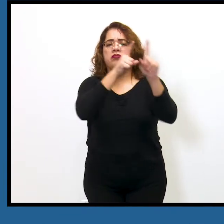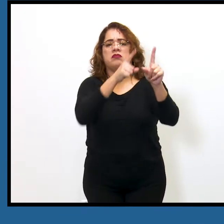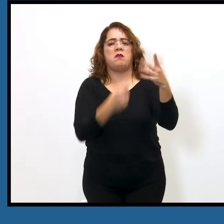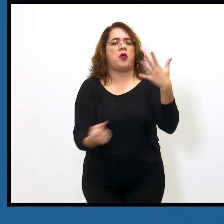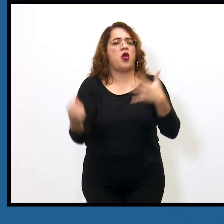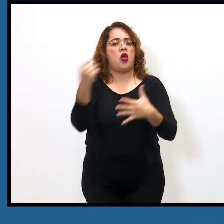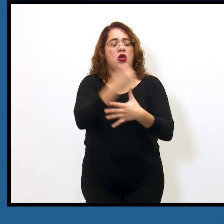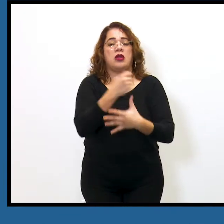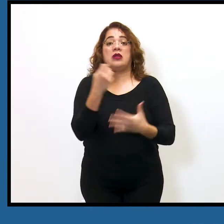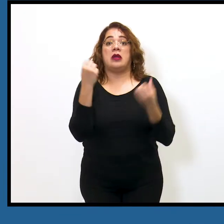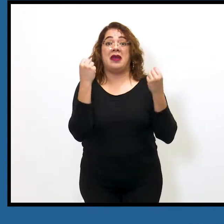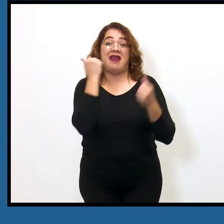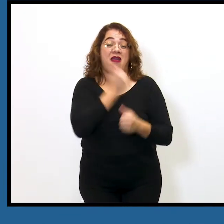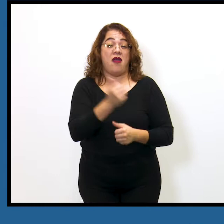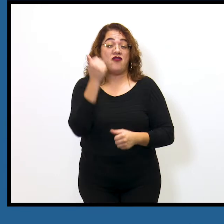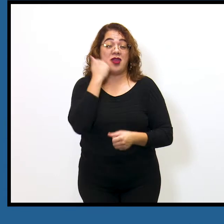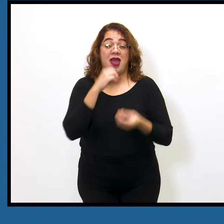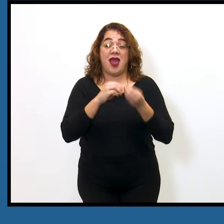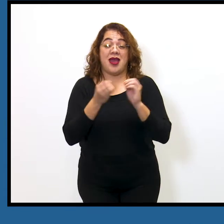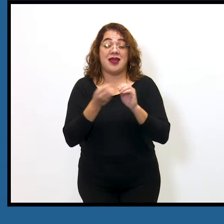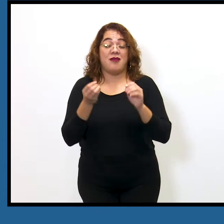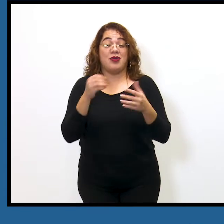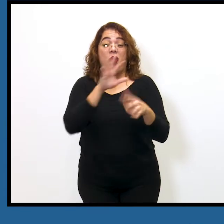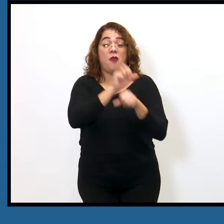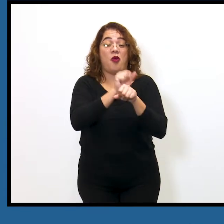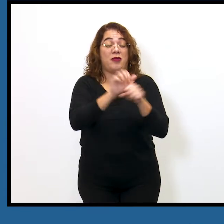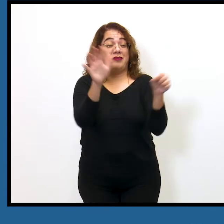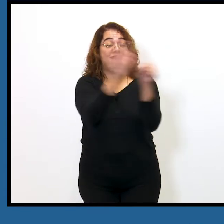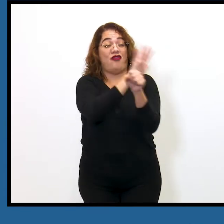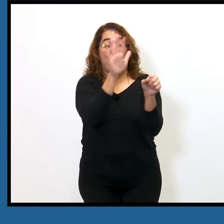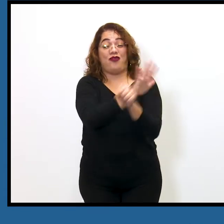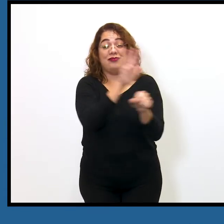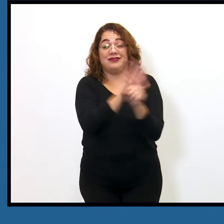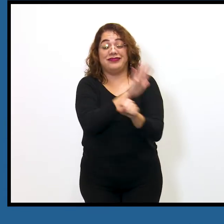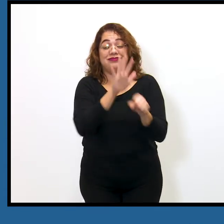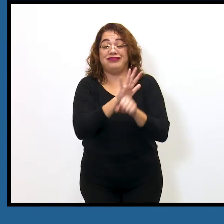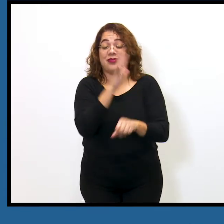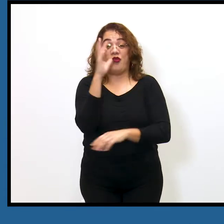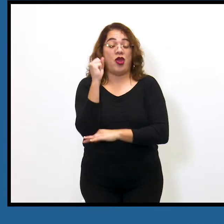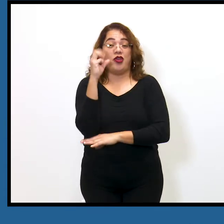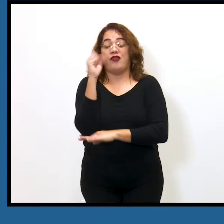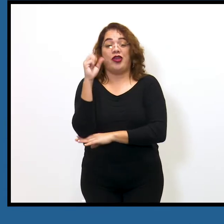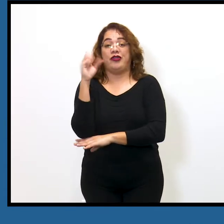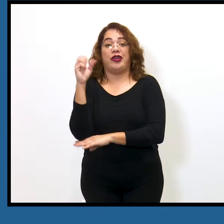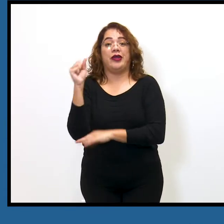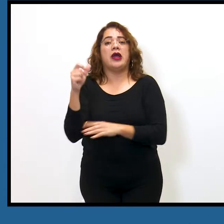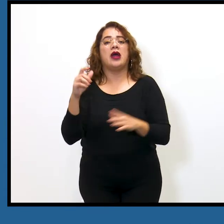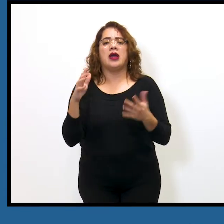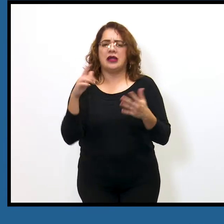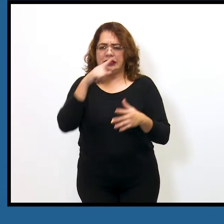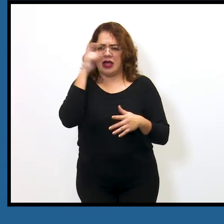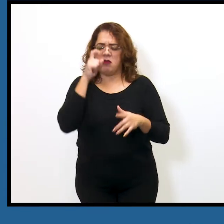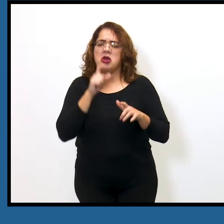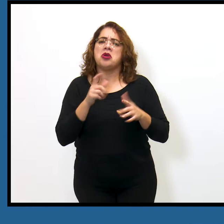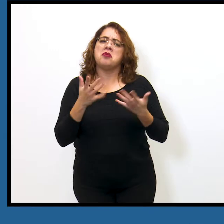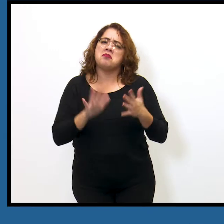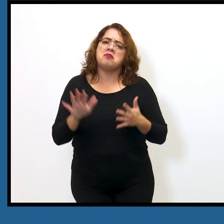of people each day. During the summer a much smaller surge, we were testing maybe 1,800 in